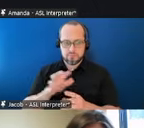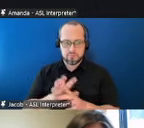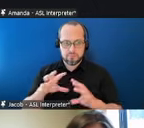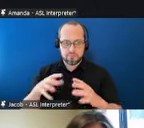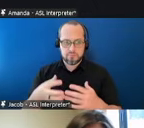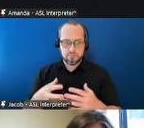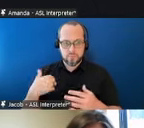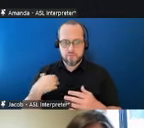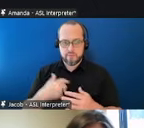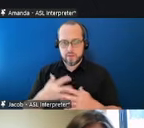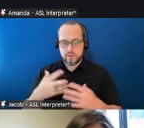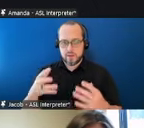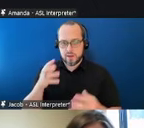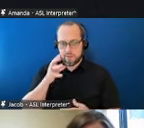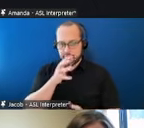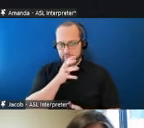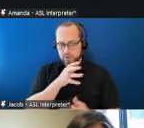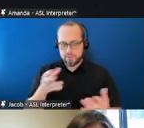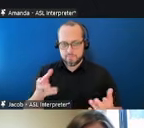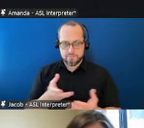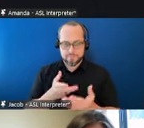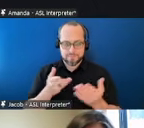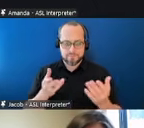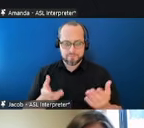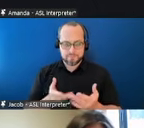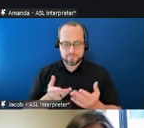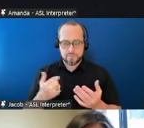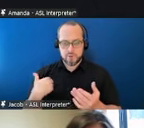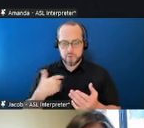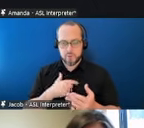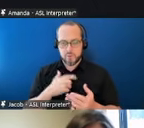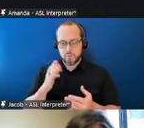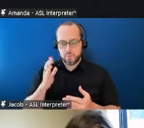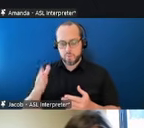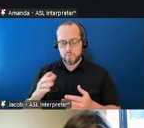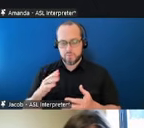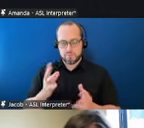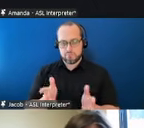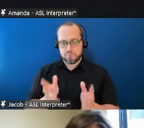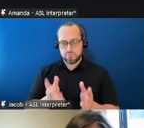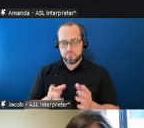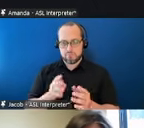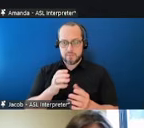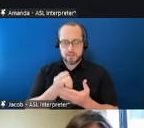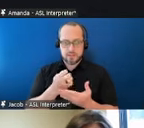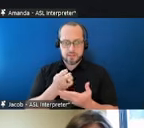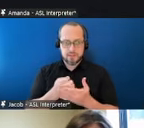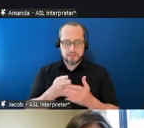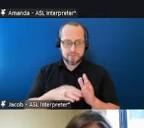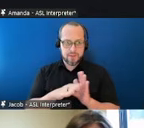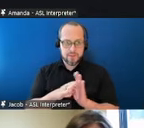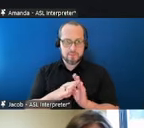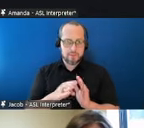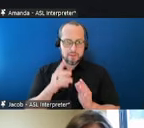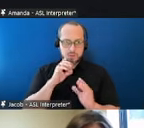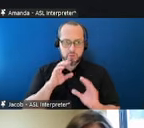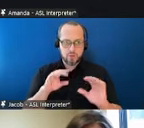lots of farm industry here. Um we will be talking to economic development um uh organizations as